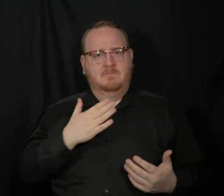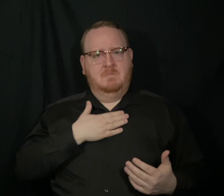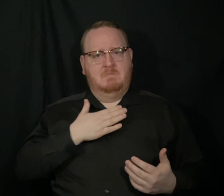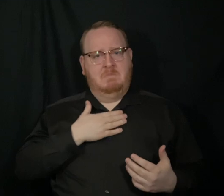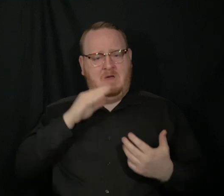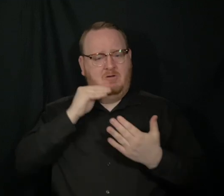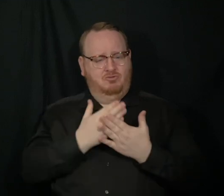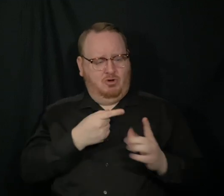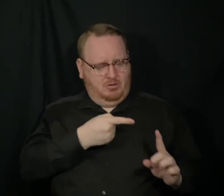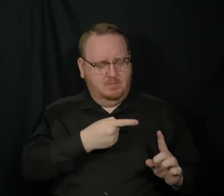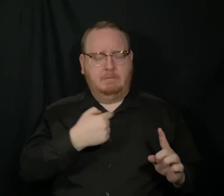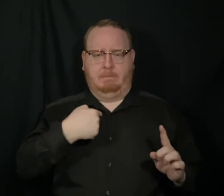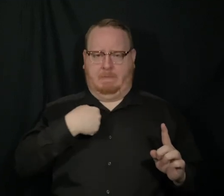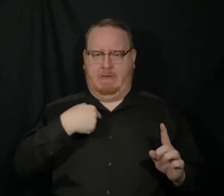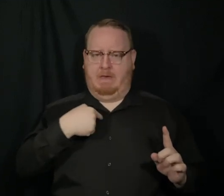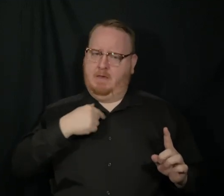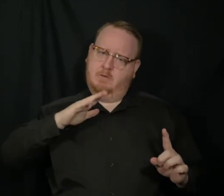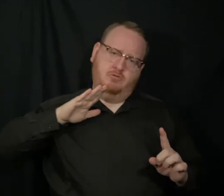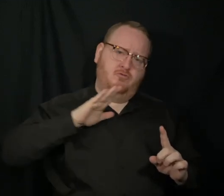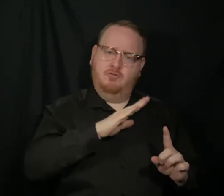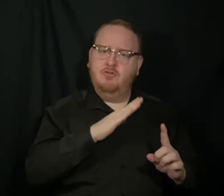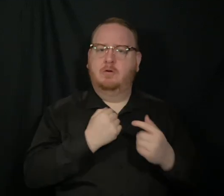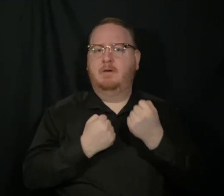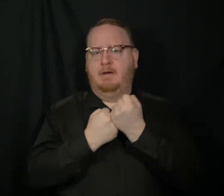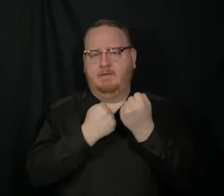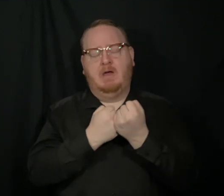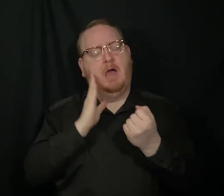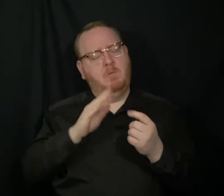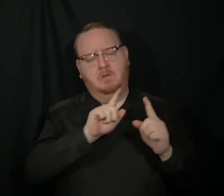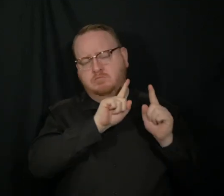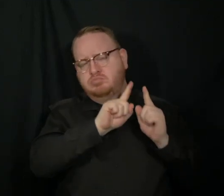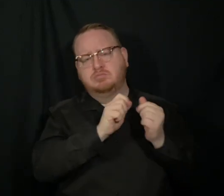that I was my child's advocate, and I was the only one that was